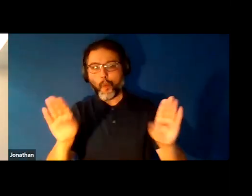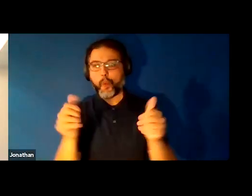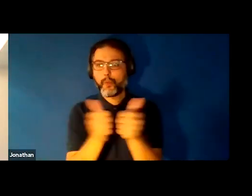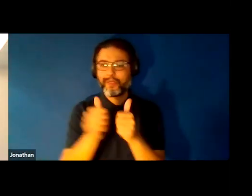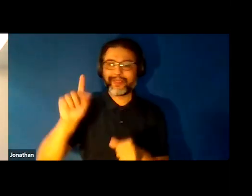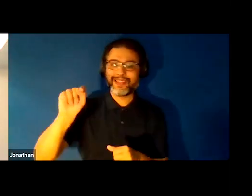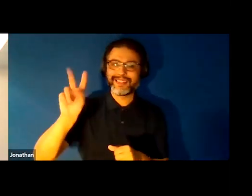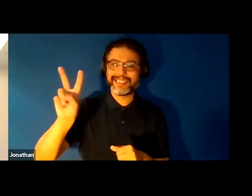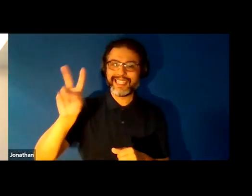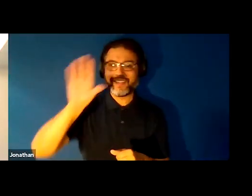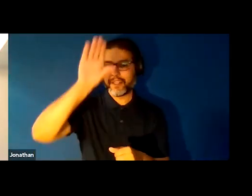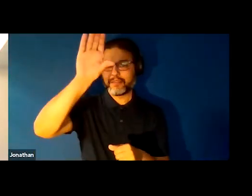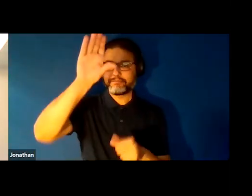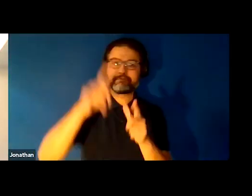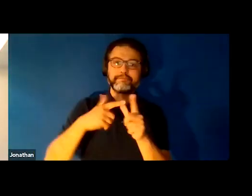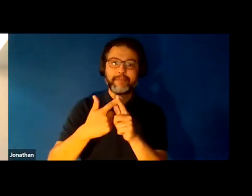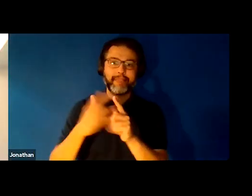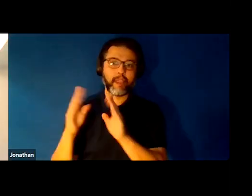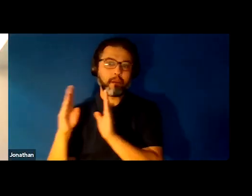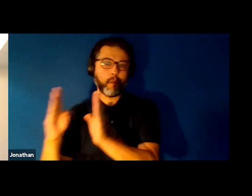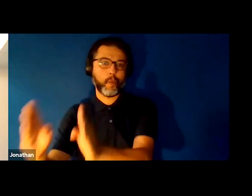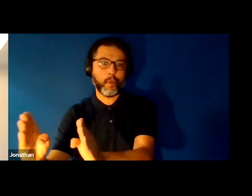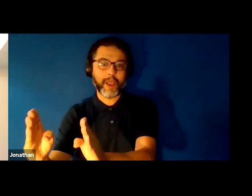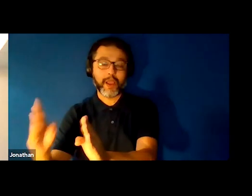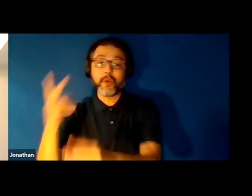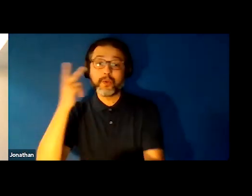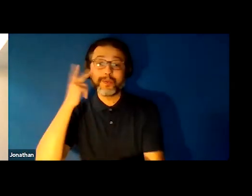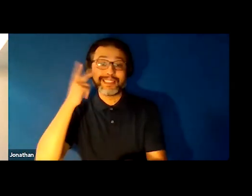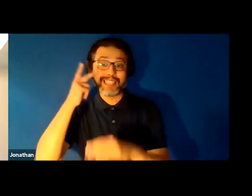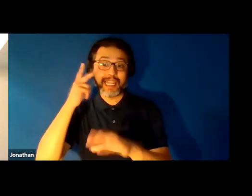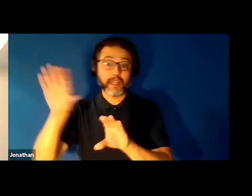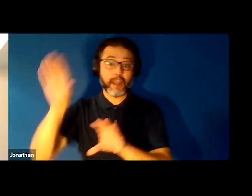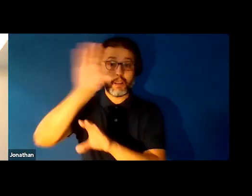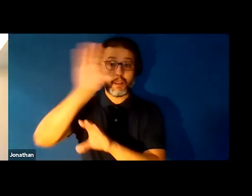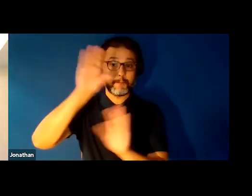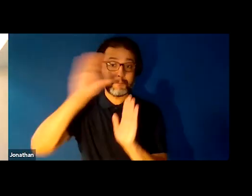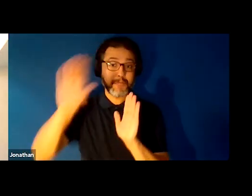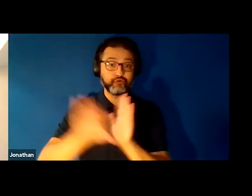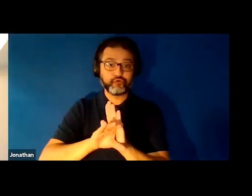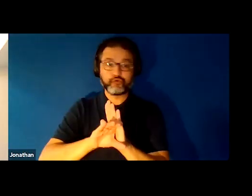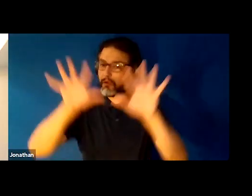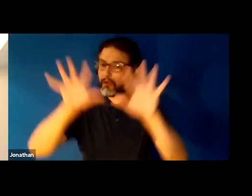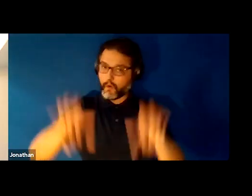In the upper image, you can see we've removed all of those walls. What remind were basically columns.